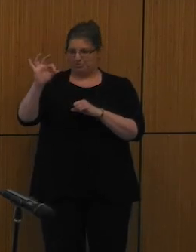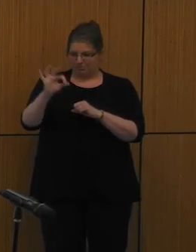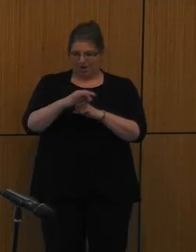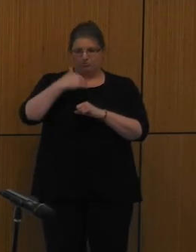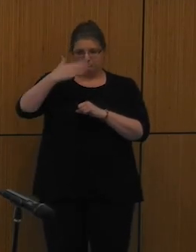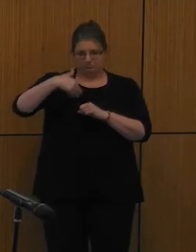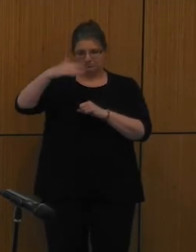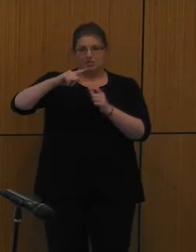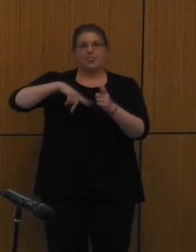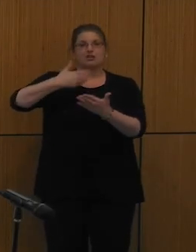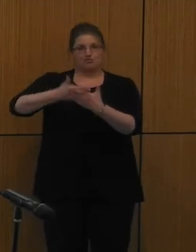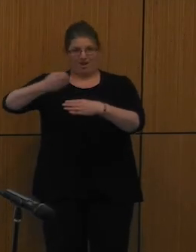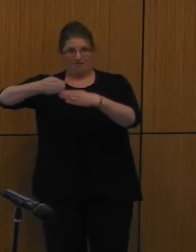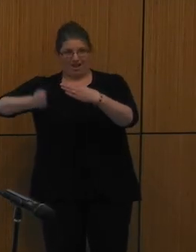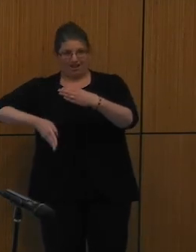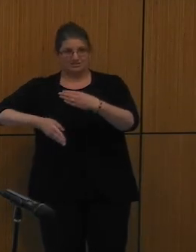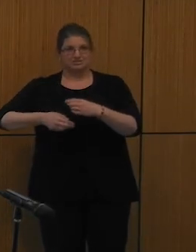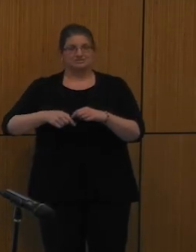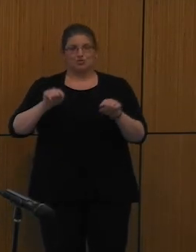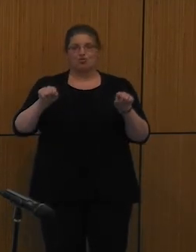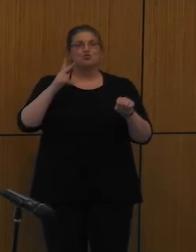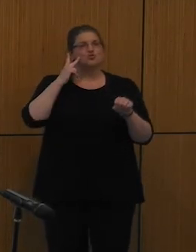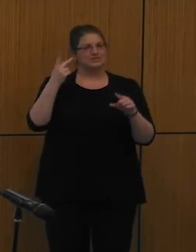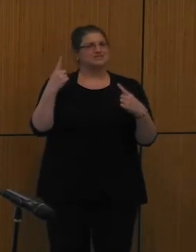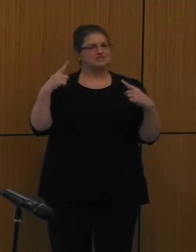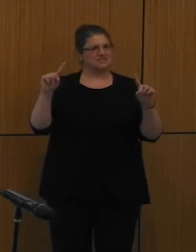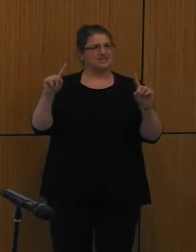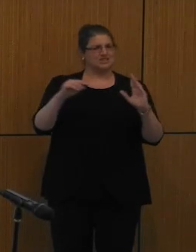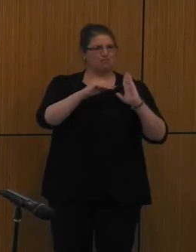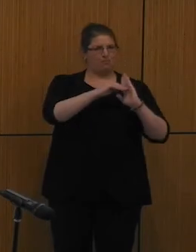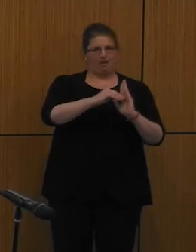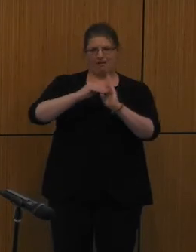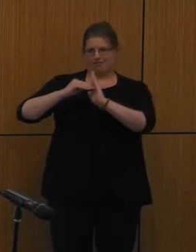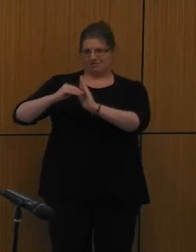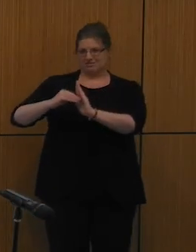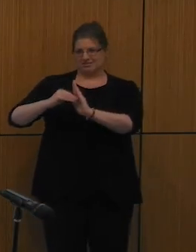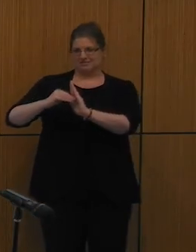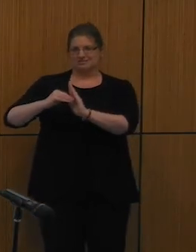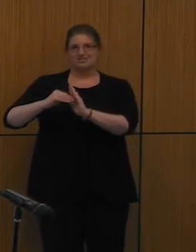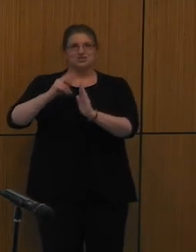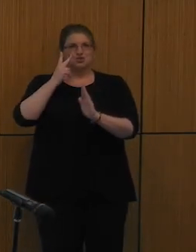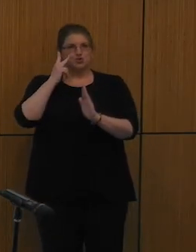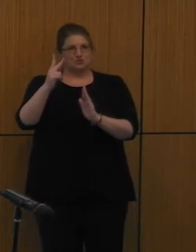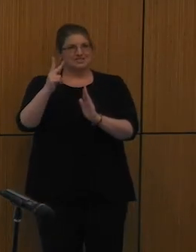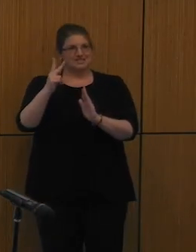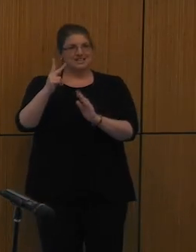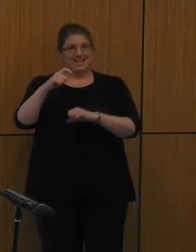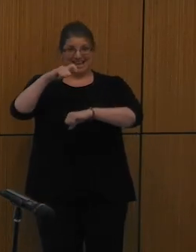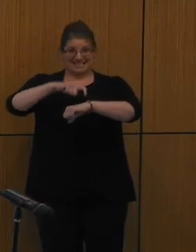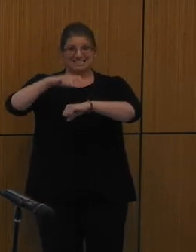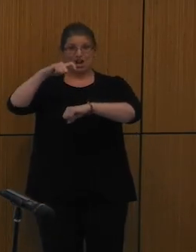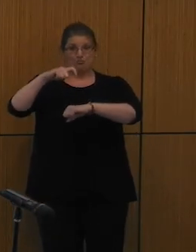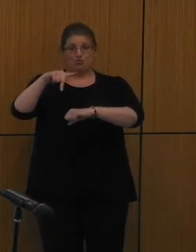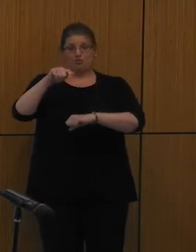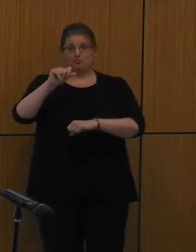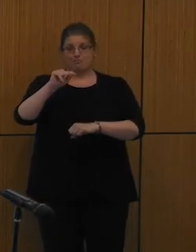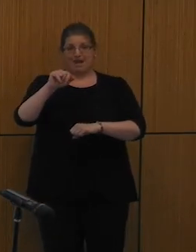And so we see that they have been successfully modeled. And so you see it in temporal patterns and circadian rhythm and heartbeats